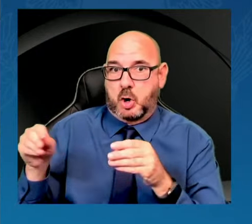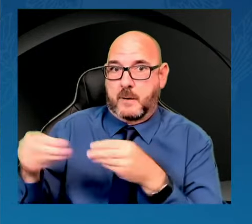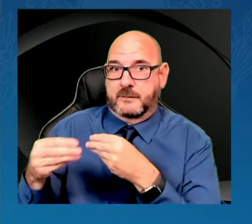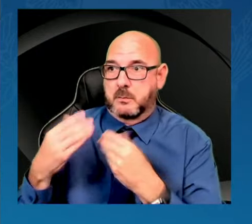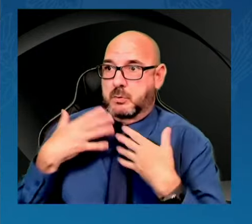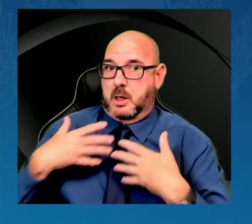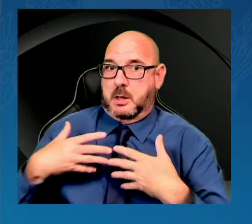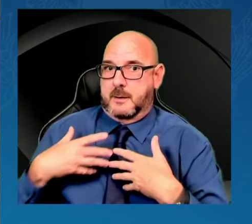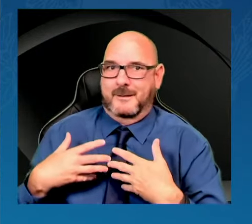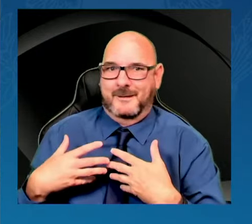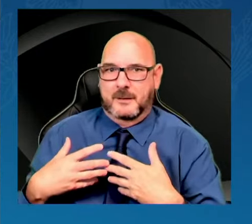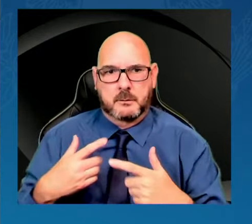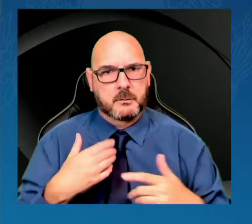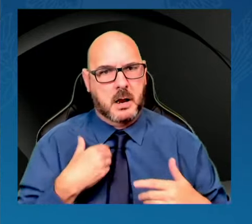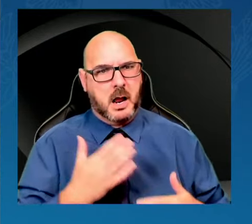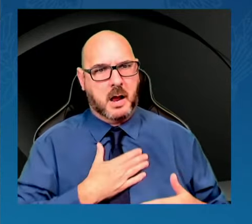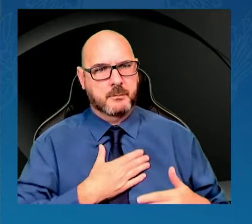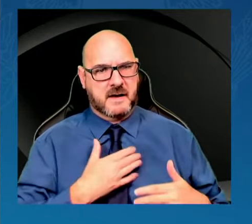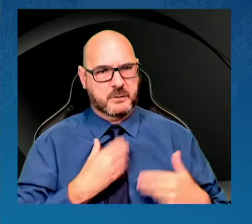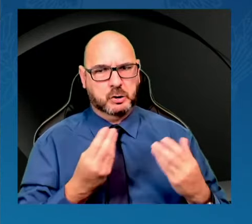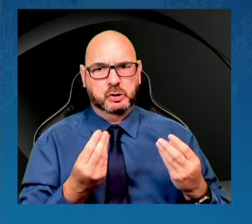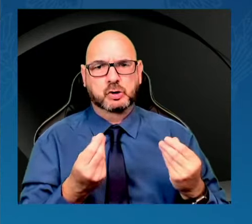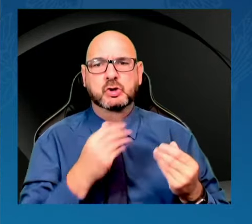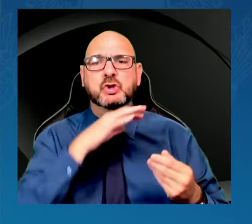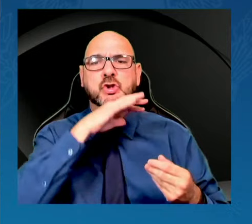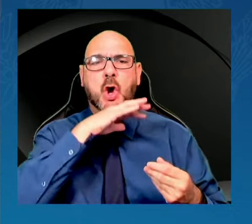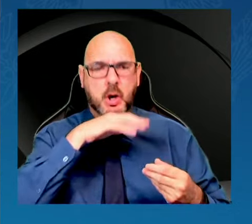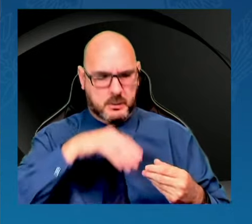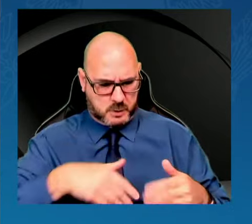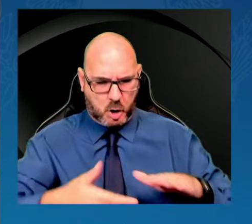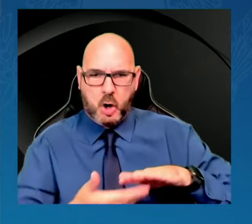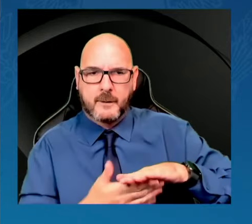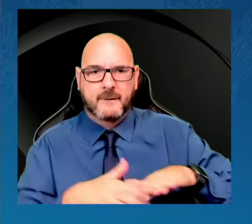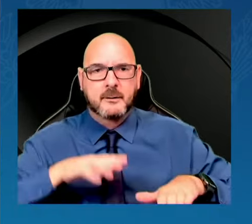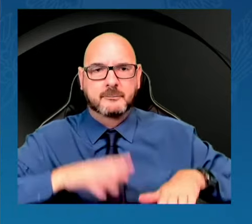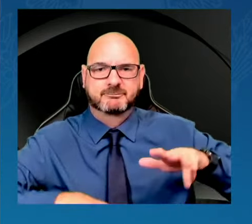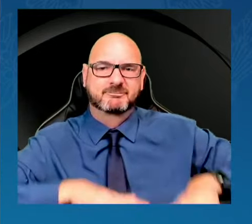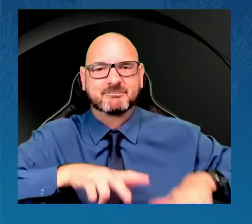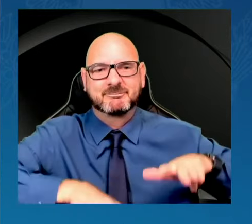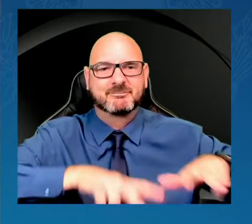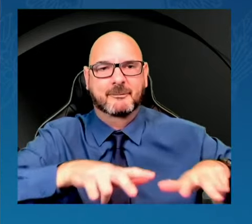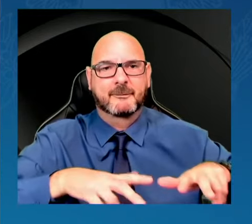And I look out at this beautiful sunrise, sometimes later than sunrise,